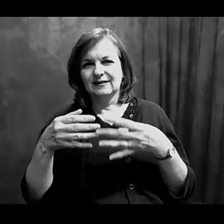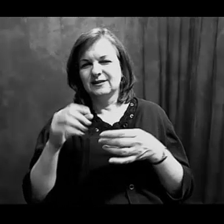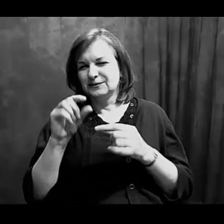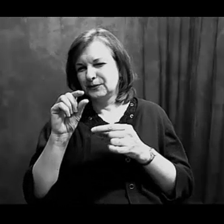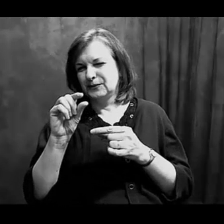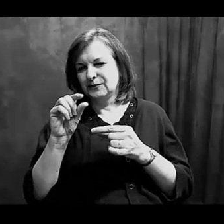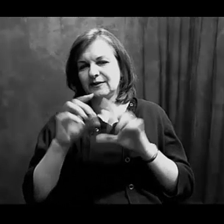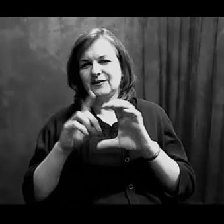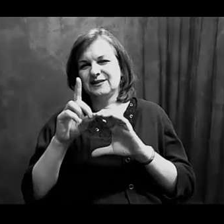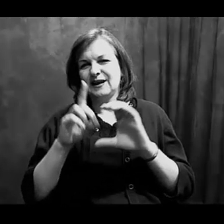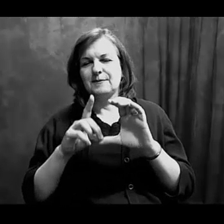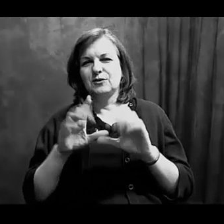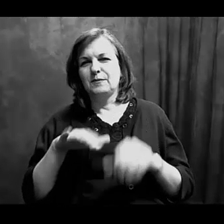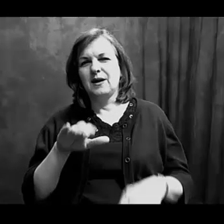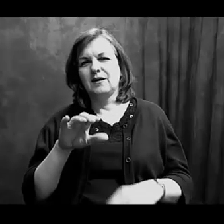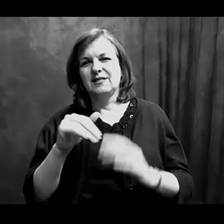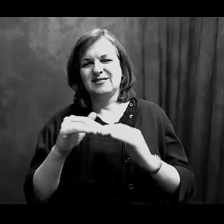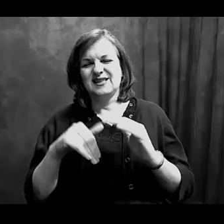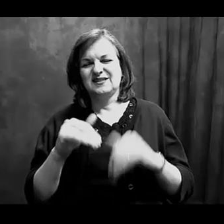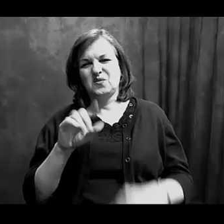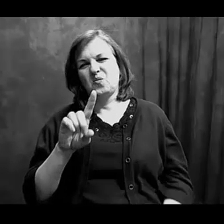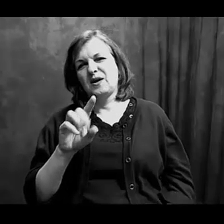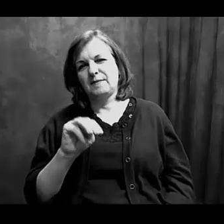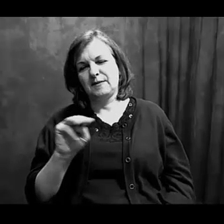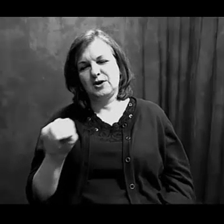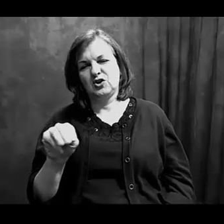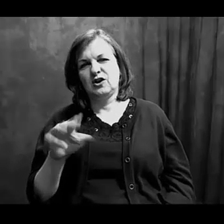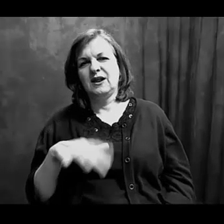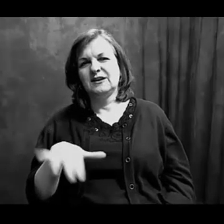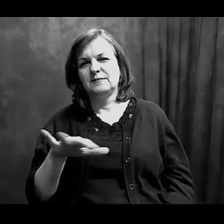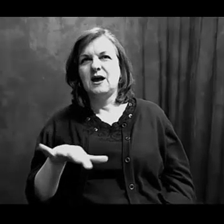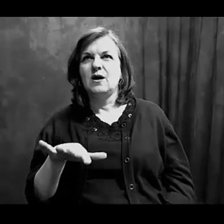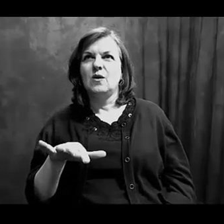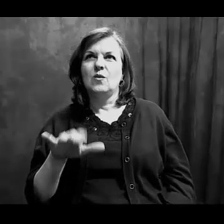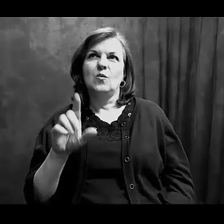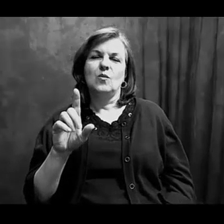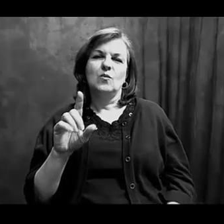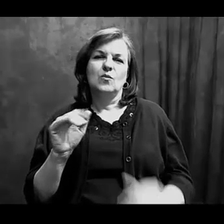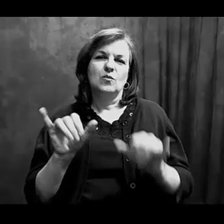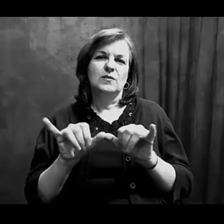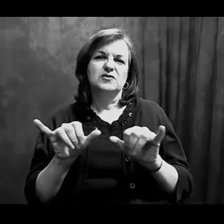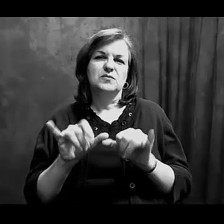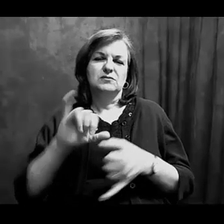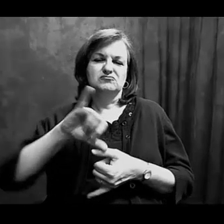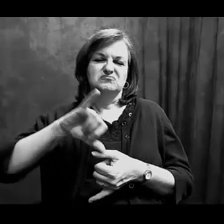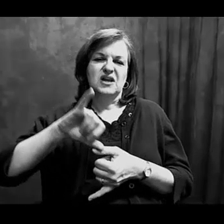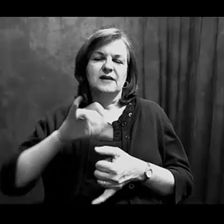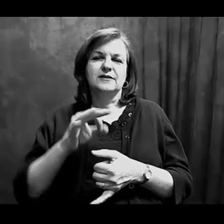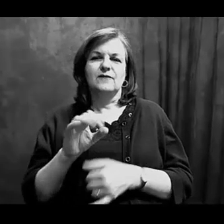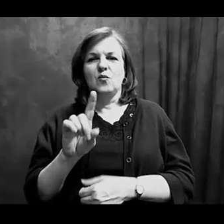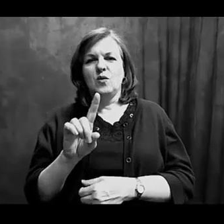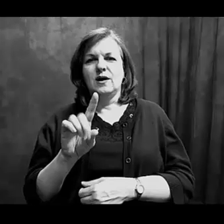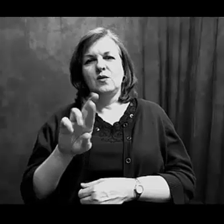average diameters less than one milimeter that's the equivalent of about one red blood cell